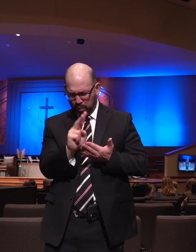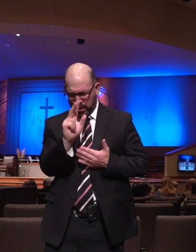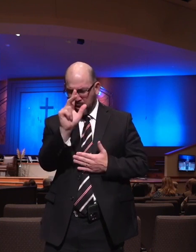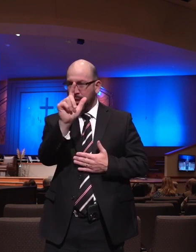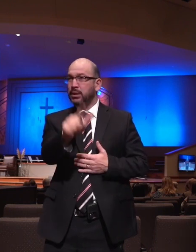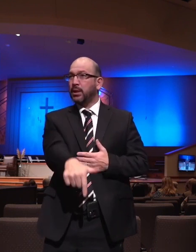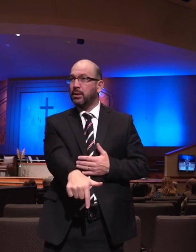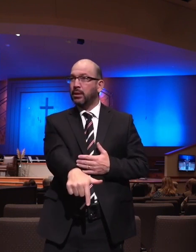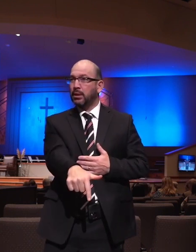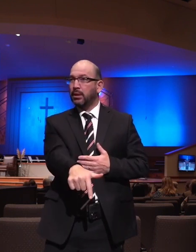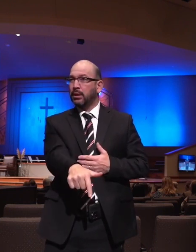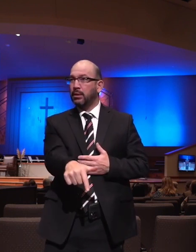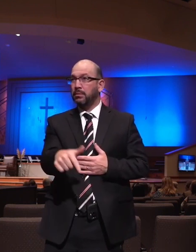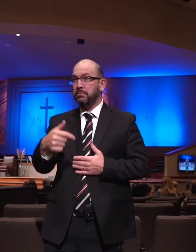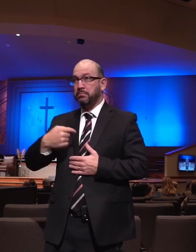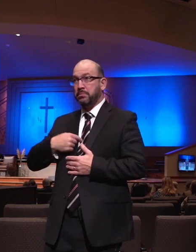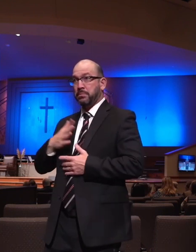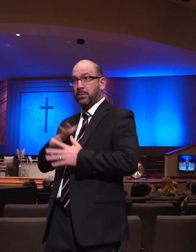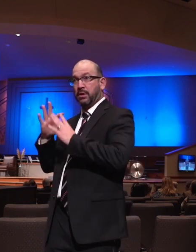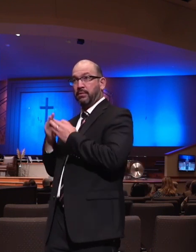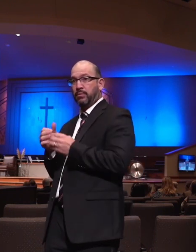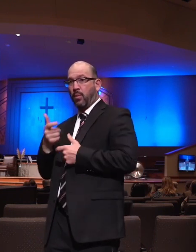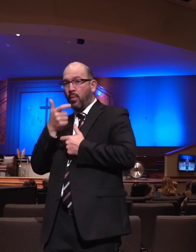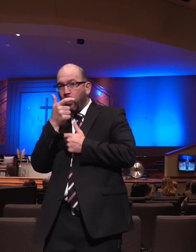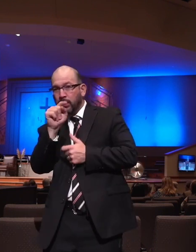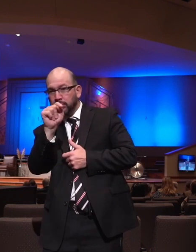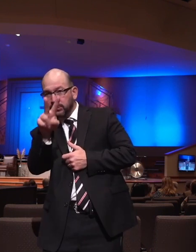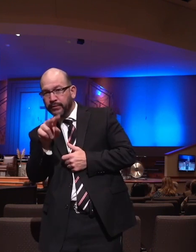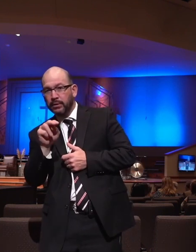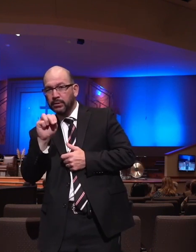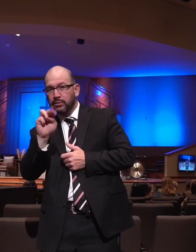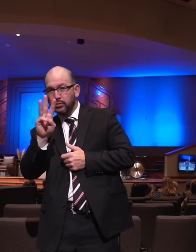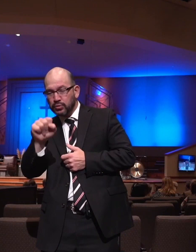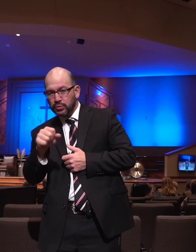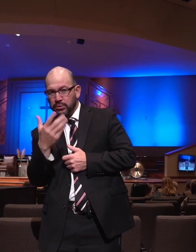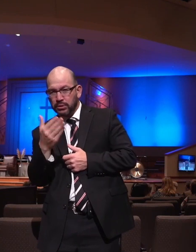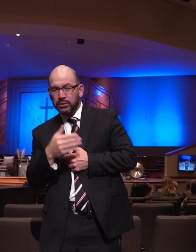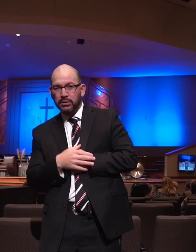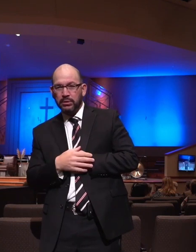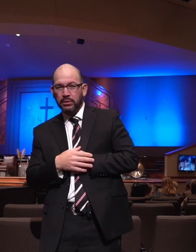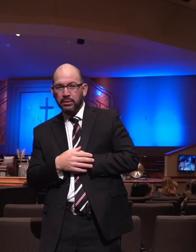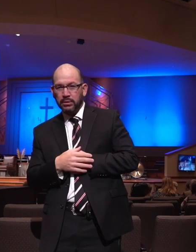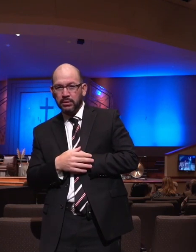and we were with my family and they showed the lines there's like